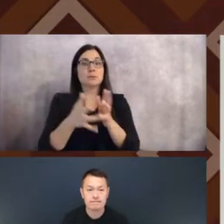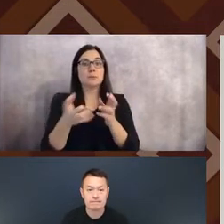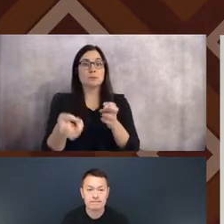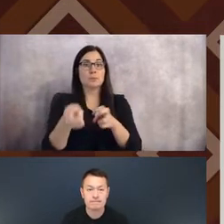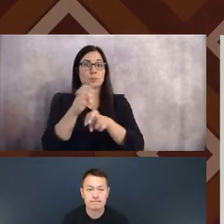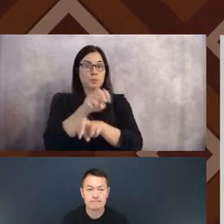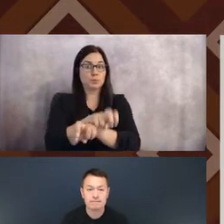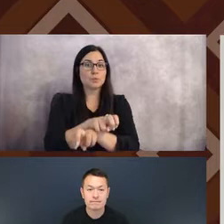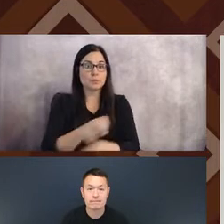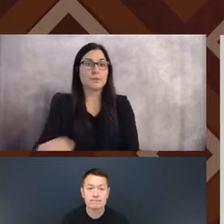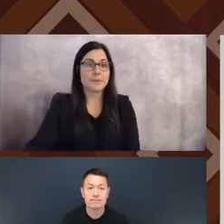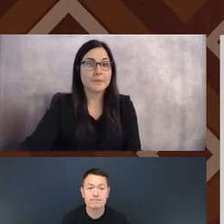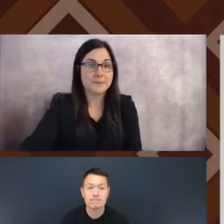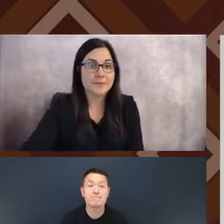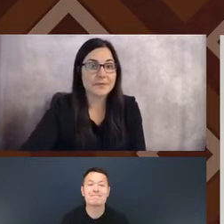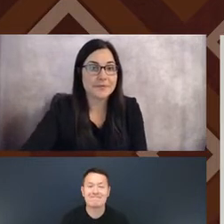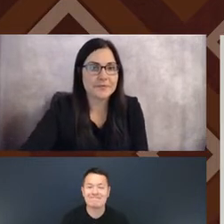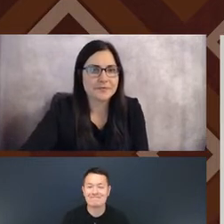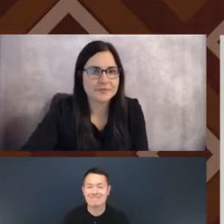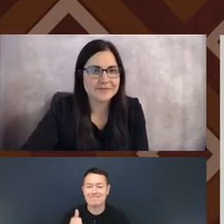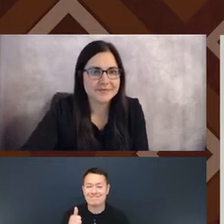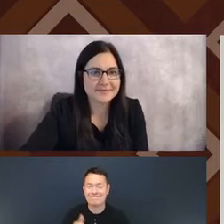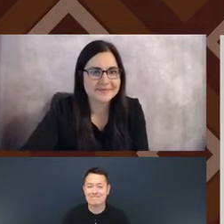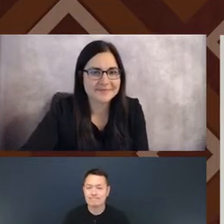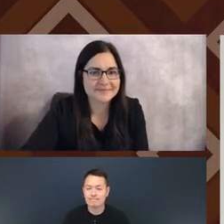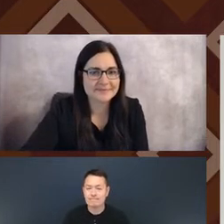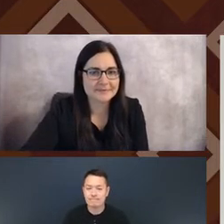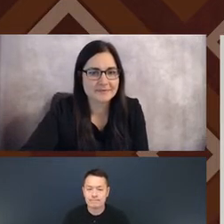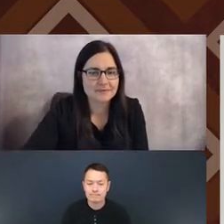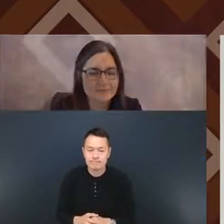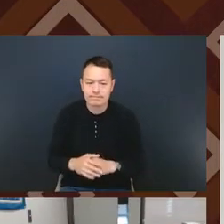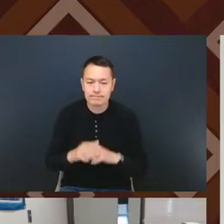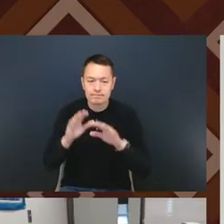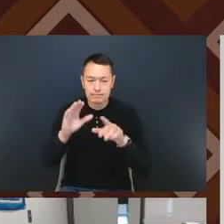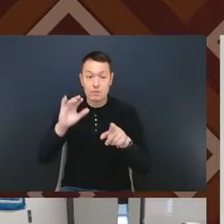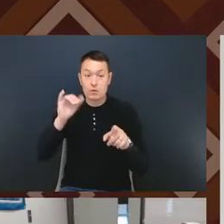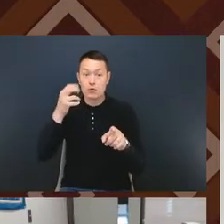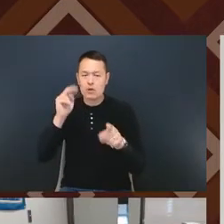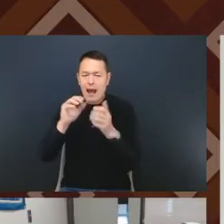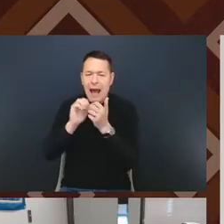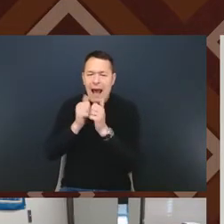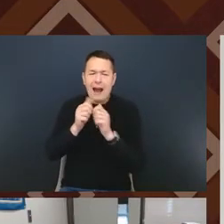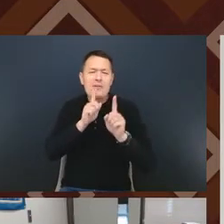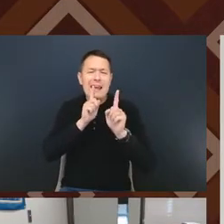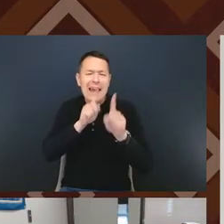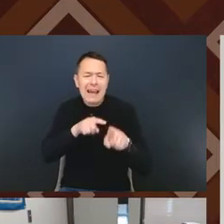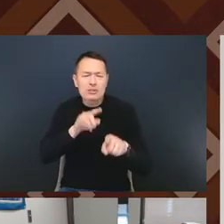so how do you answer the question? Why was everyone shot up, shot, cut up and stripped and thrown in the river?